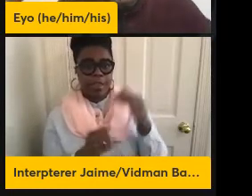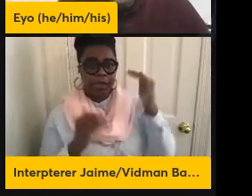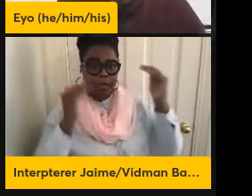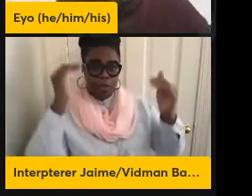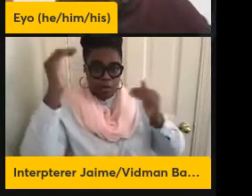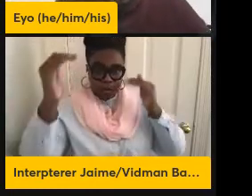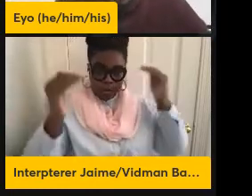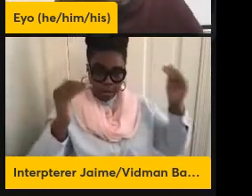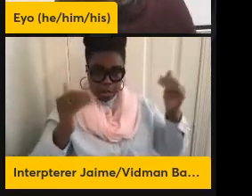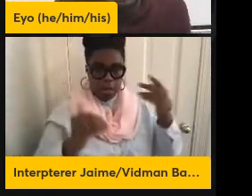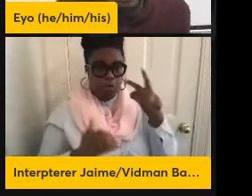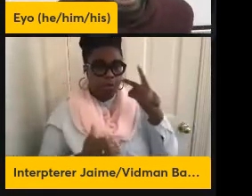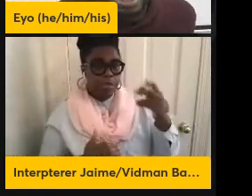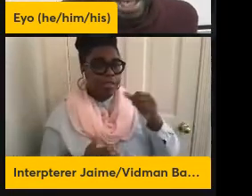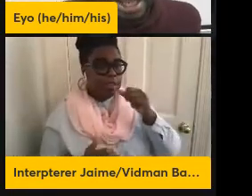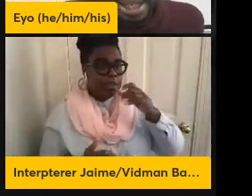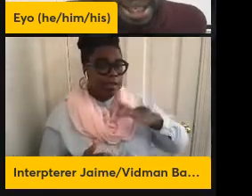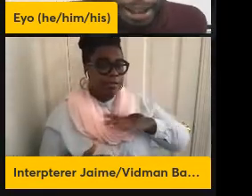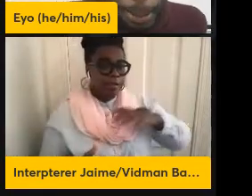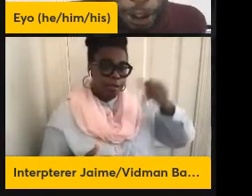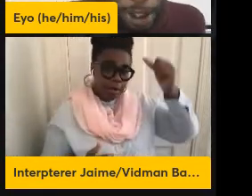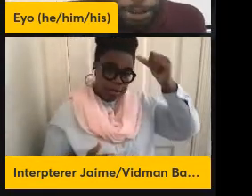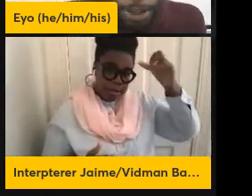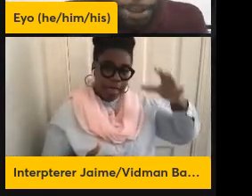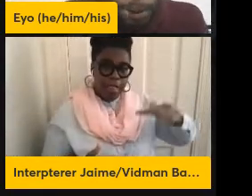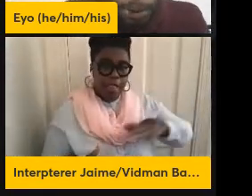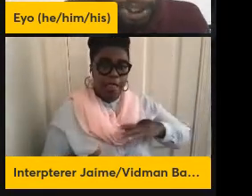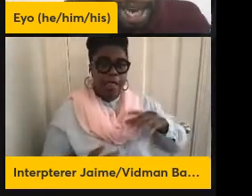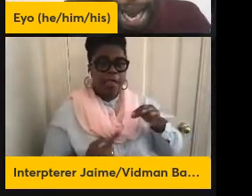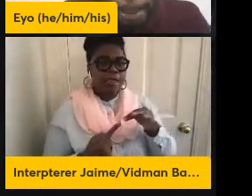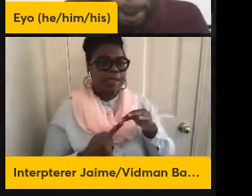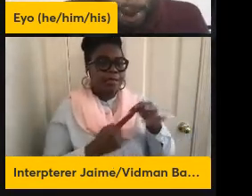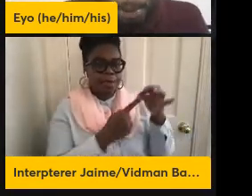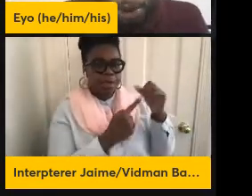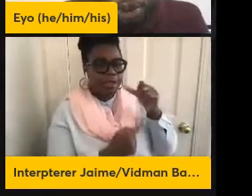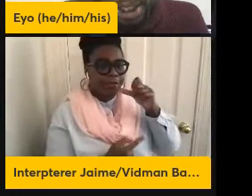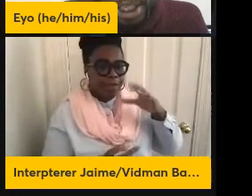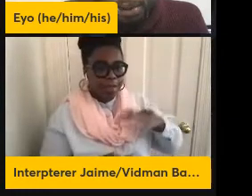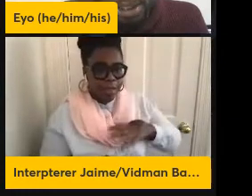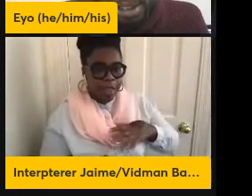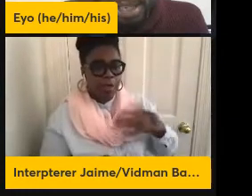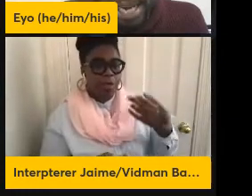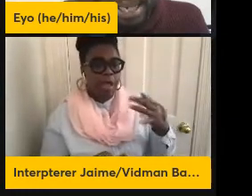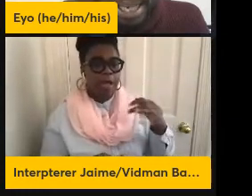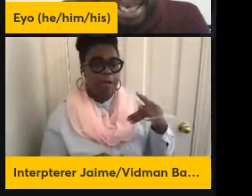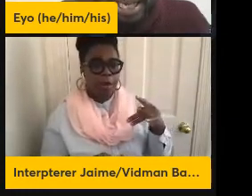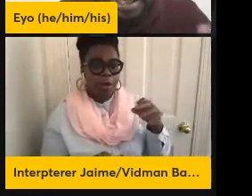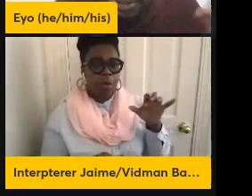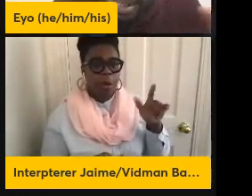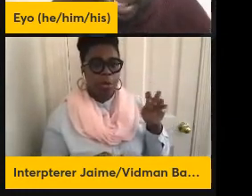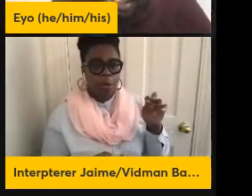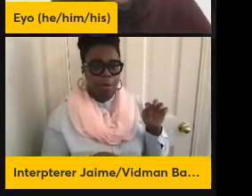male and female angles is that especially in the females, we see a Hypo locomotion and increased anxiety that we think is